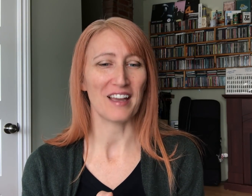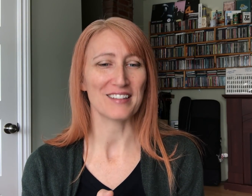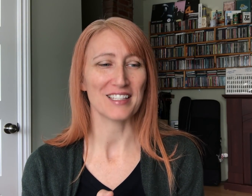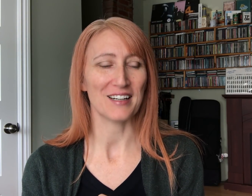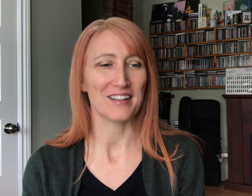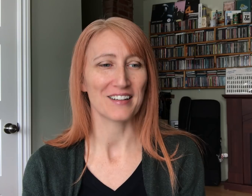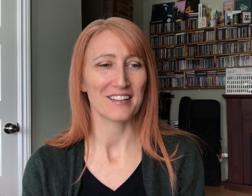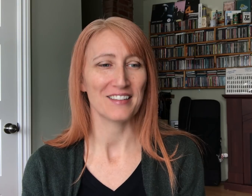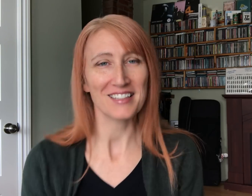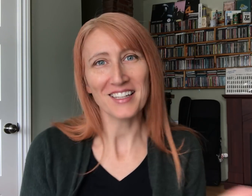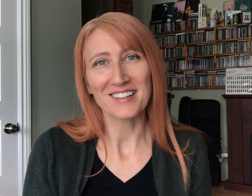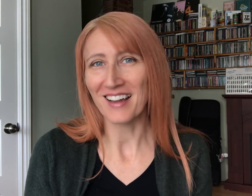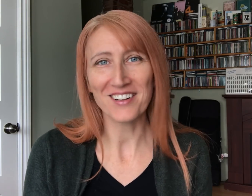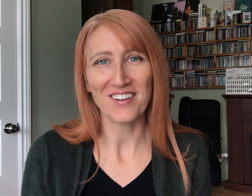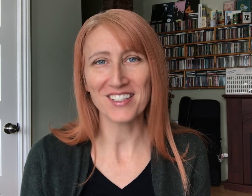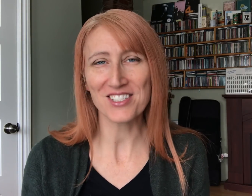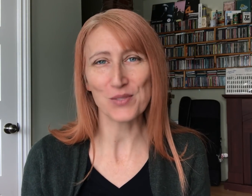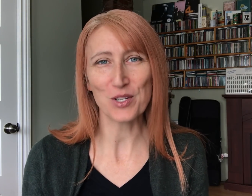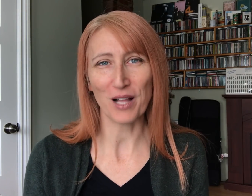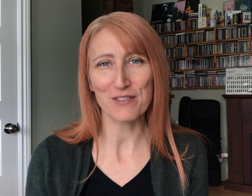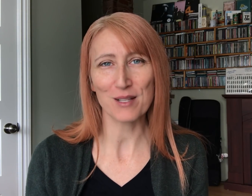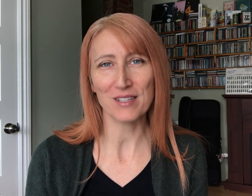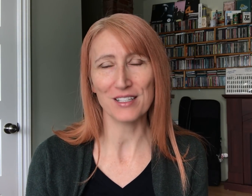that that I did. I don't know, you know just when you apply for something you